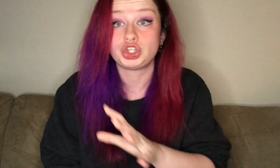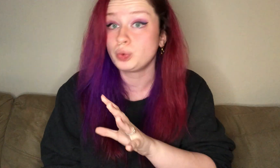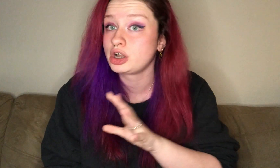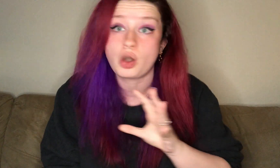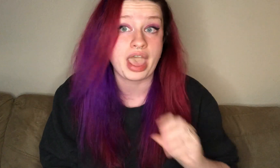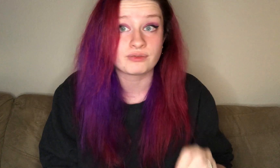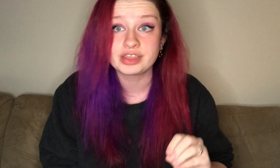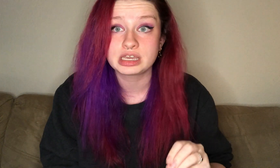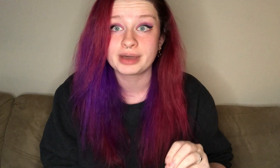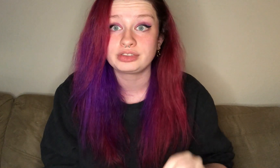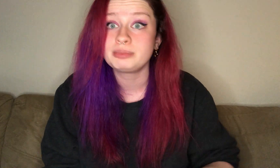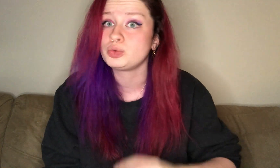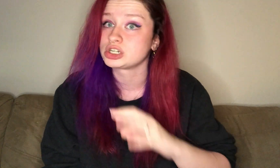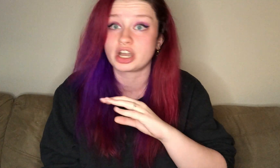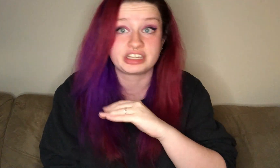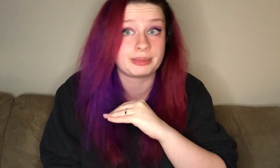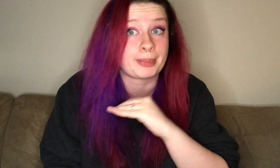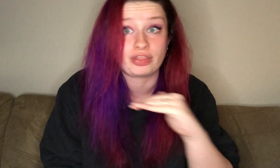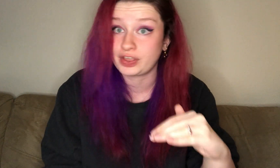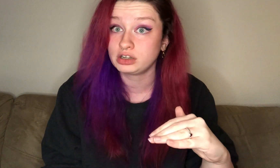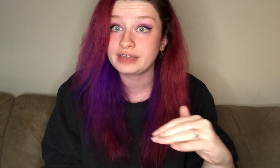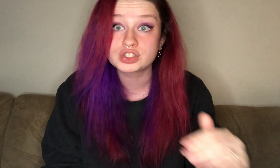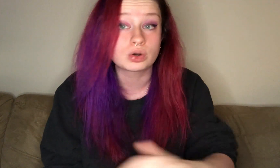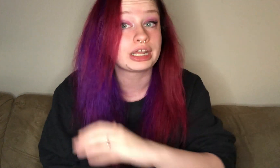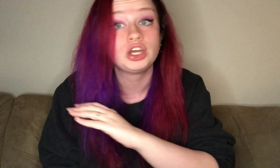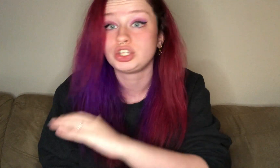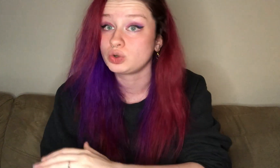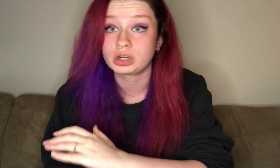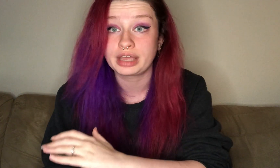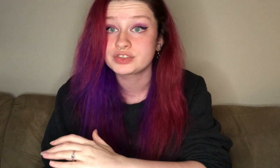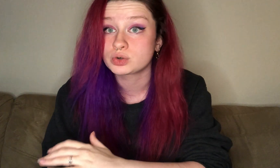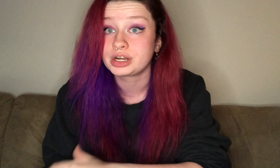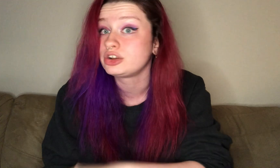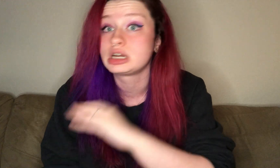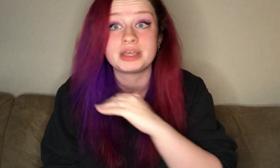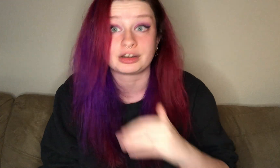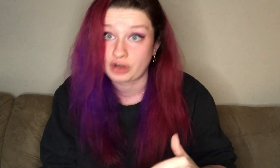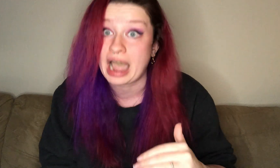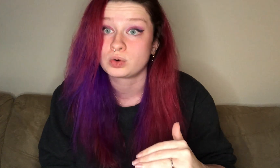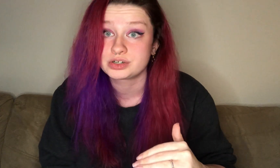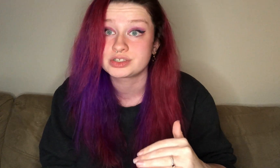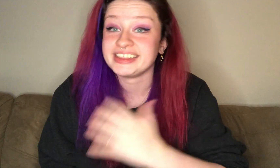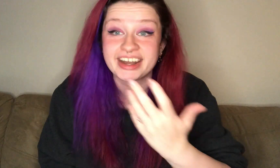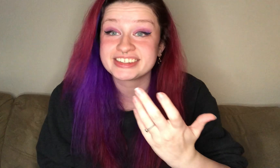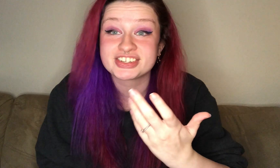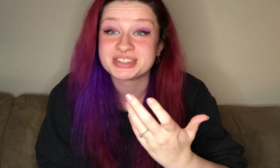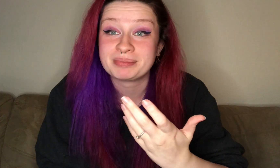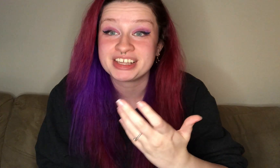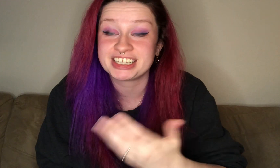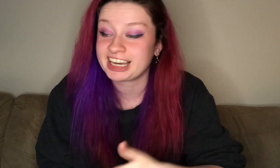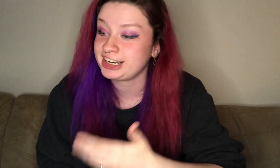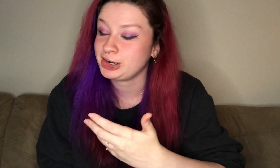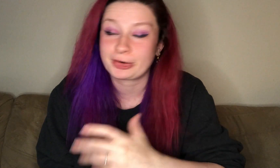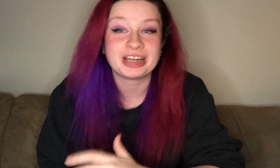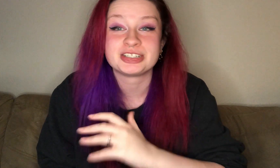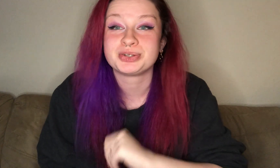want to know everything about them you want to talk to them about their life story your life story you're going to be there for hours and that is just something that got ingrained into